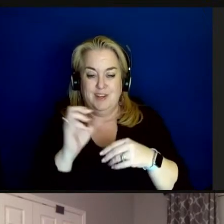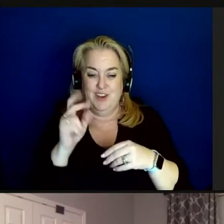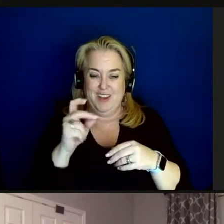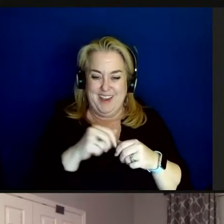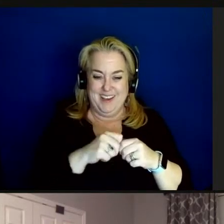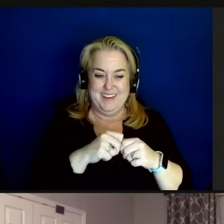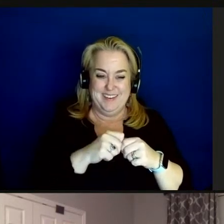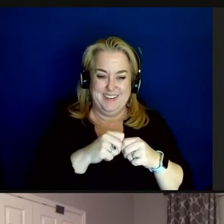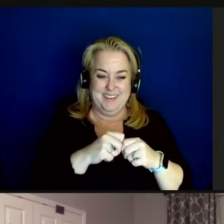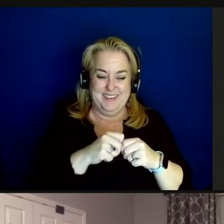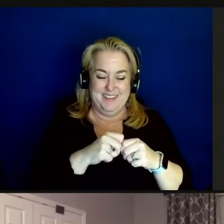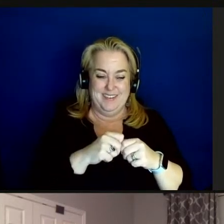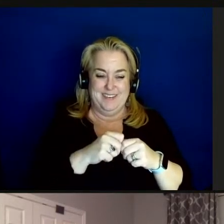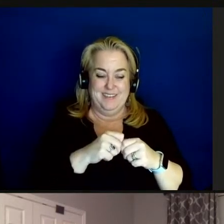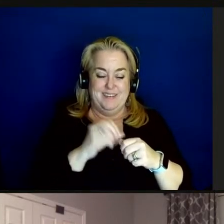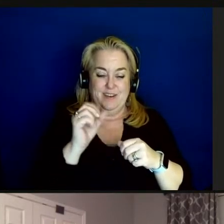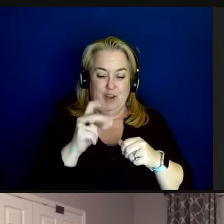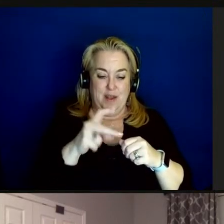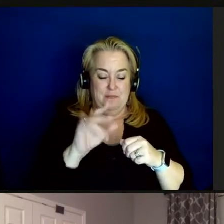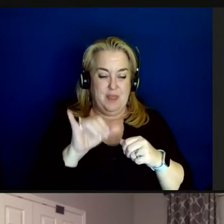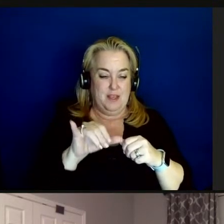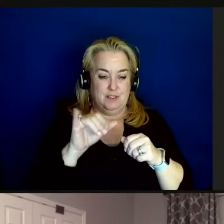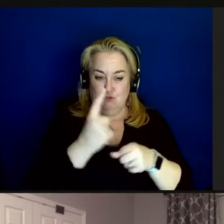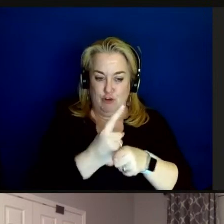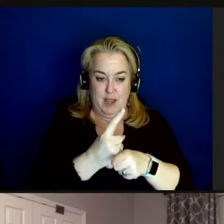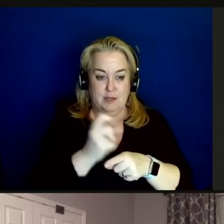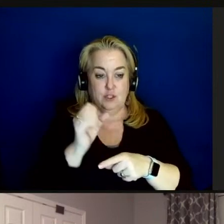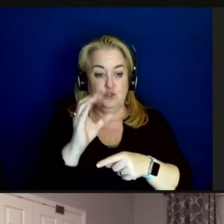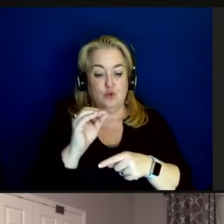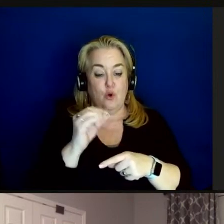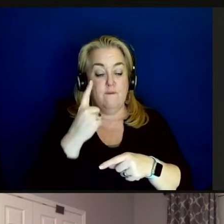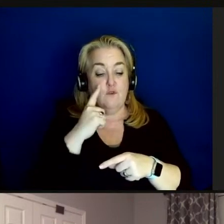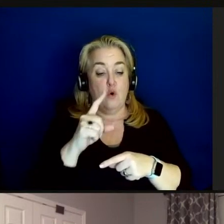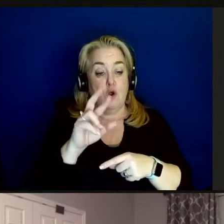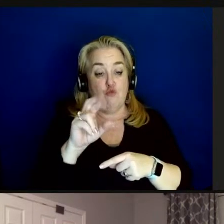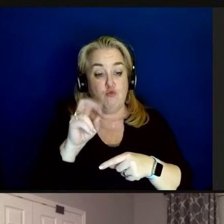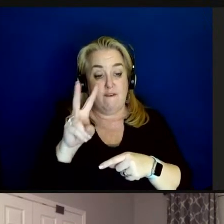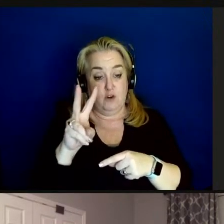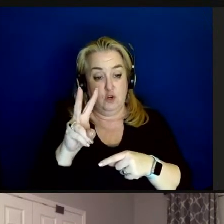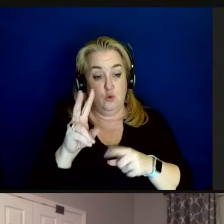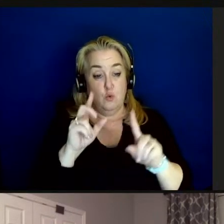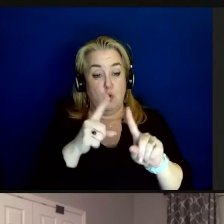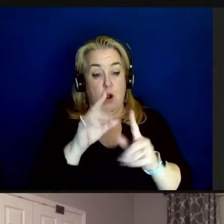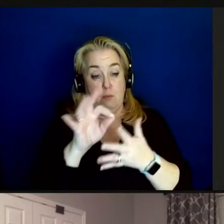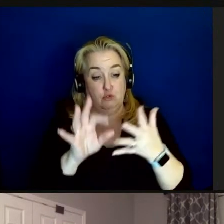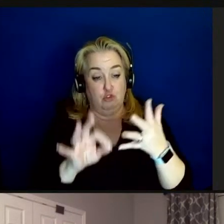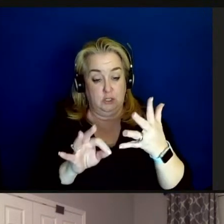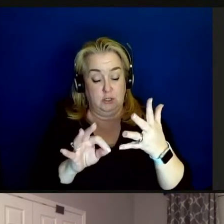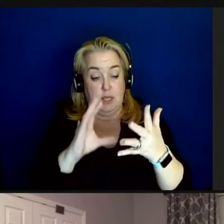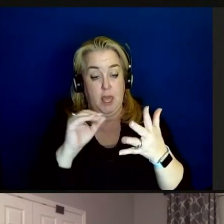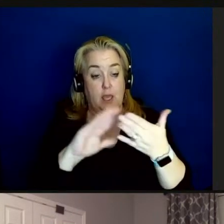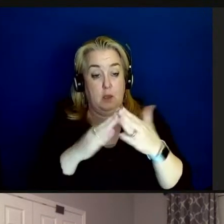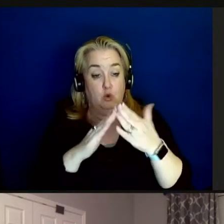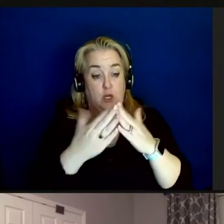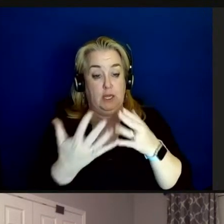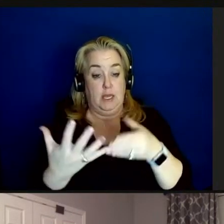GOSH WHERE WERE WE ARE NOW WE DO HAVE A COUPLE OF SLIDES BUT I DID THE SAME DISCUSSION